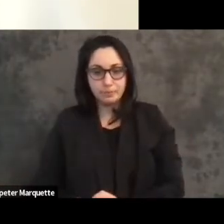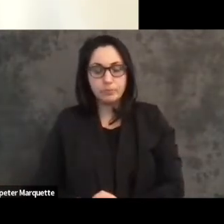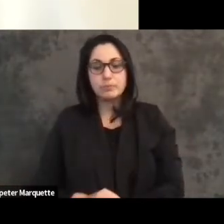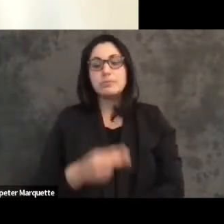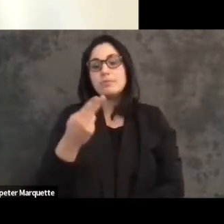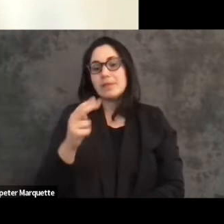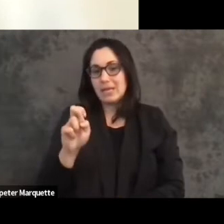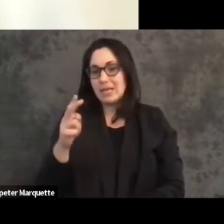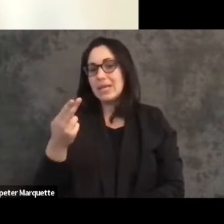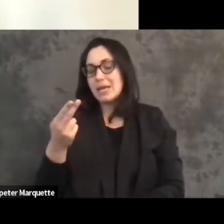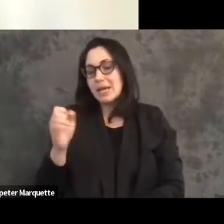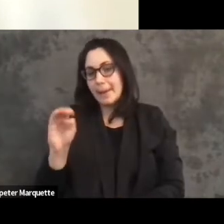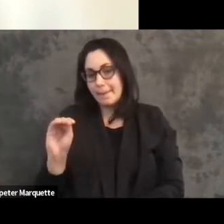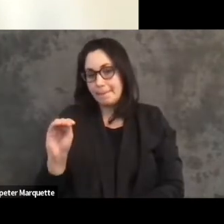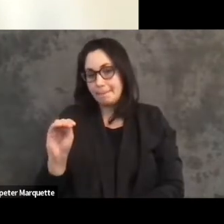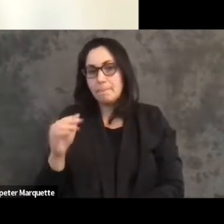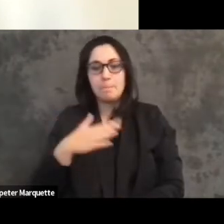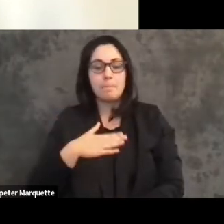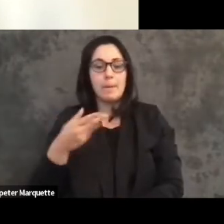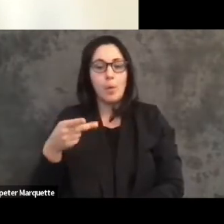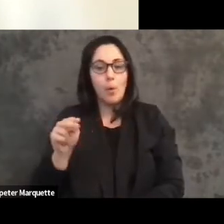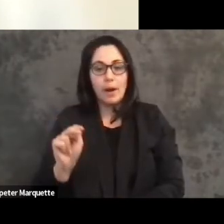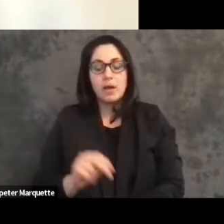= Thanks, JD, I'll start. Hi, everyone. Again,